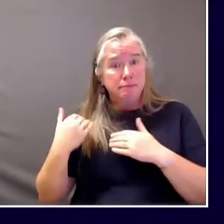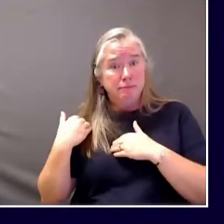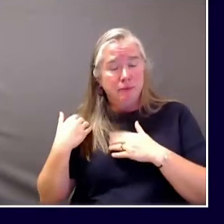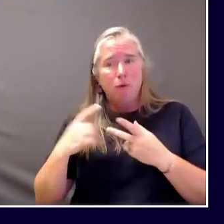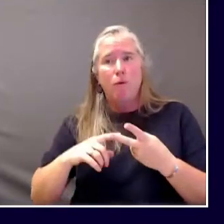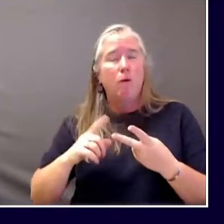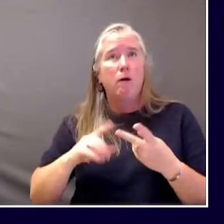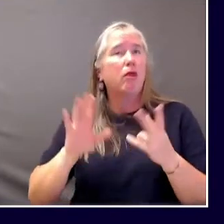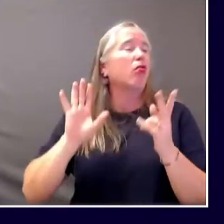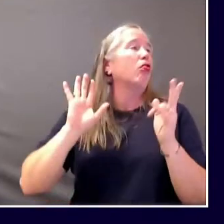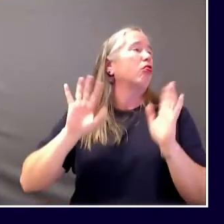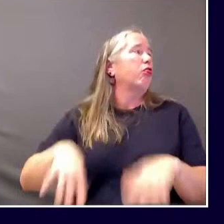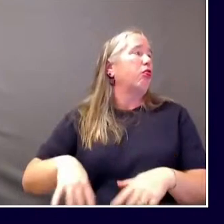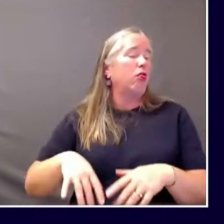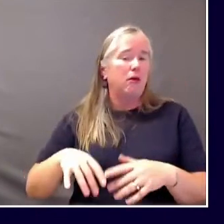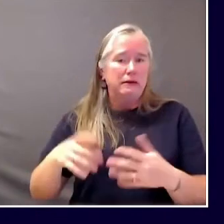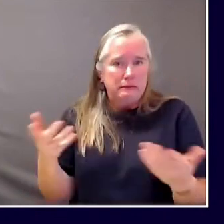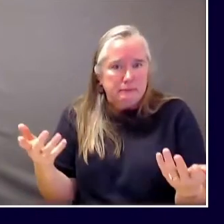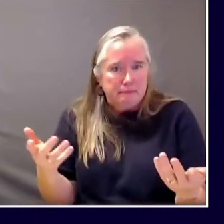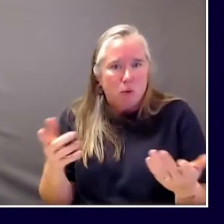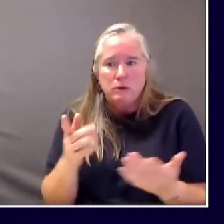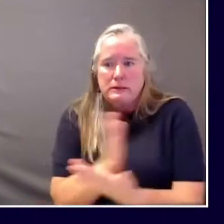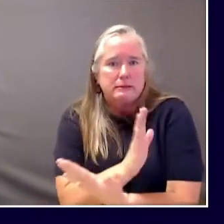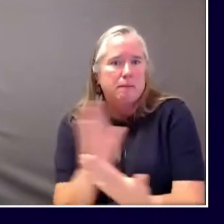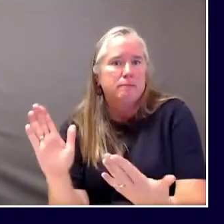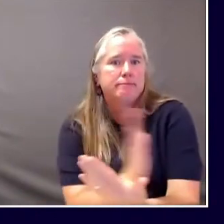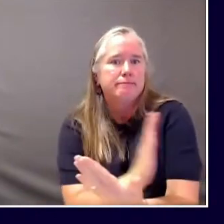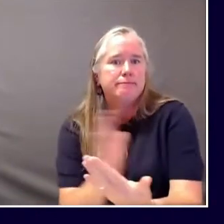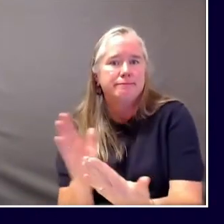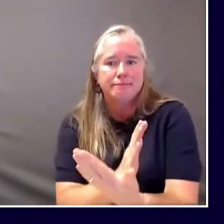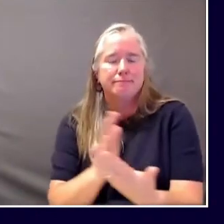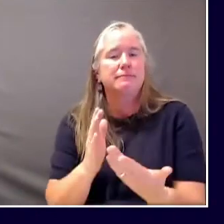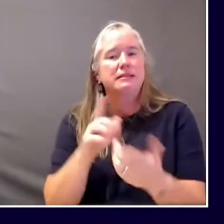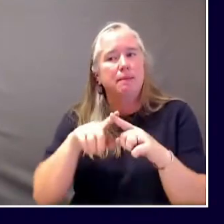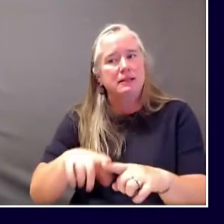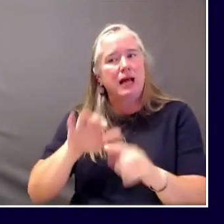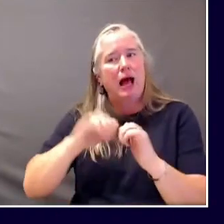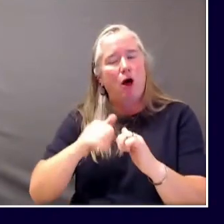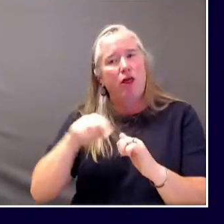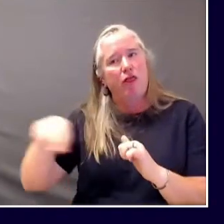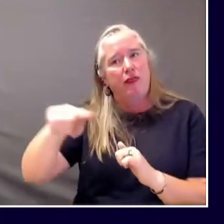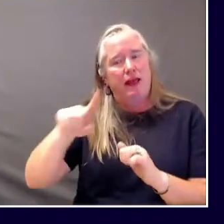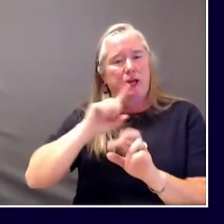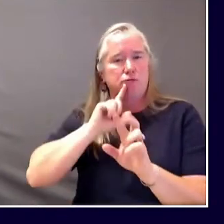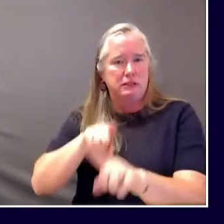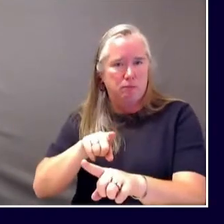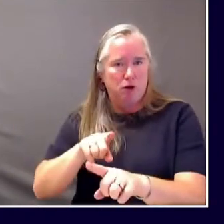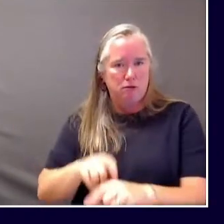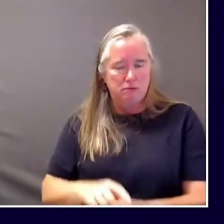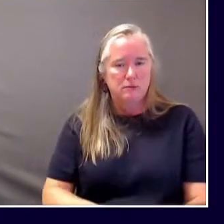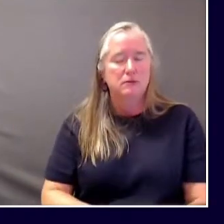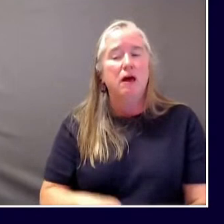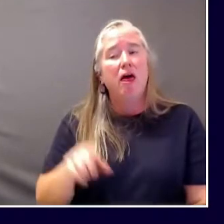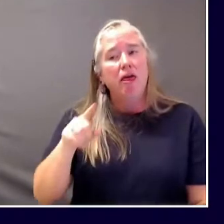individuals in the state of Maine except their own social